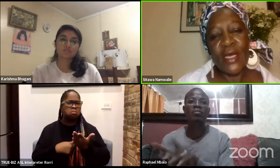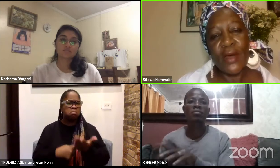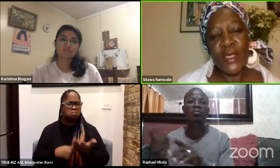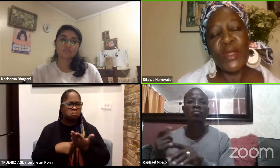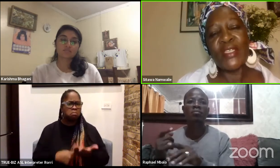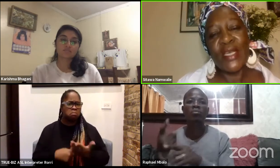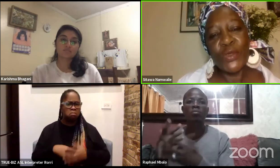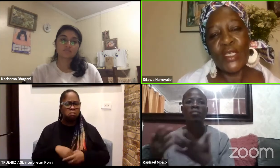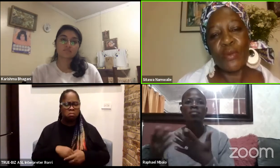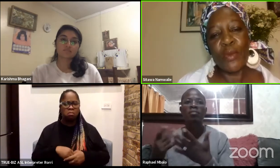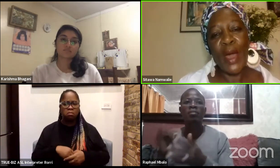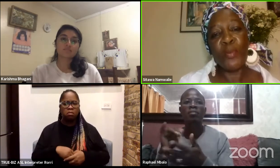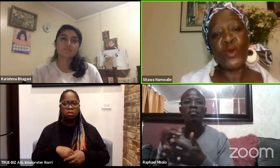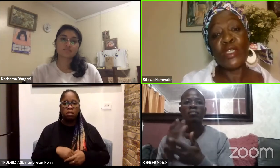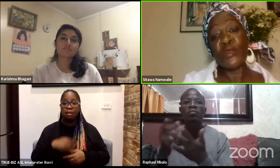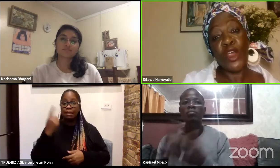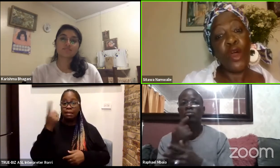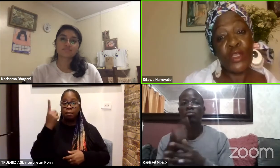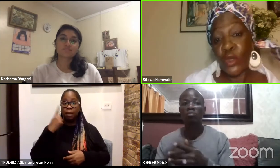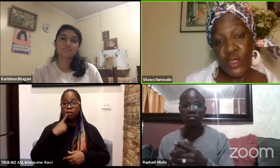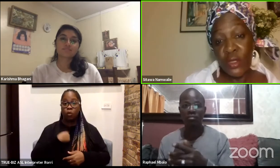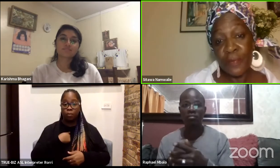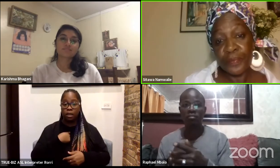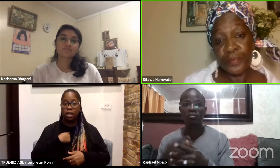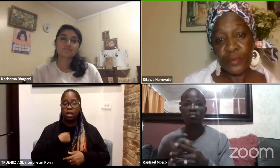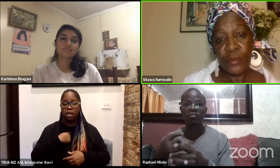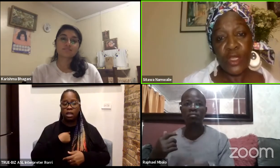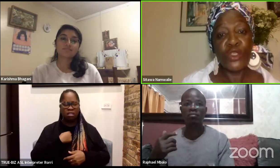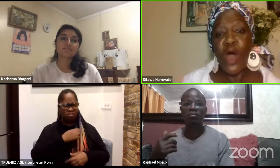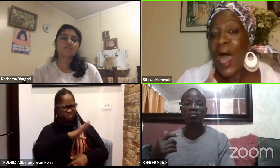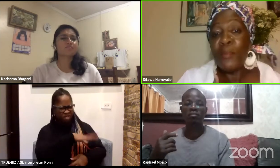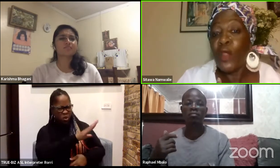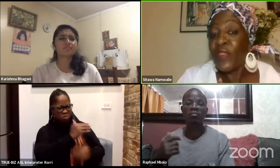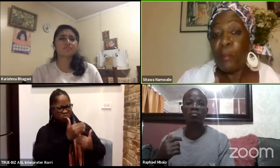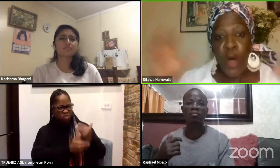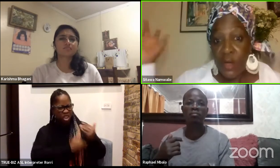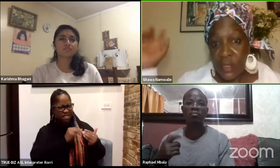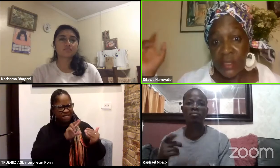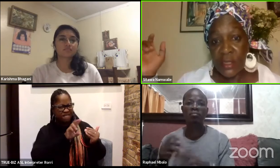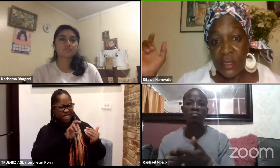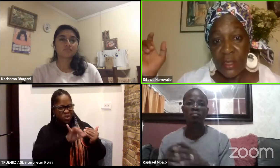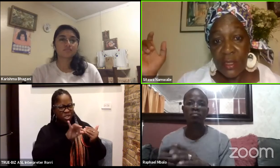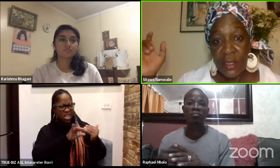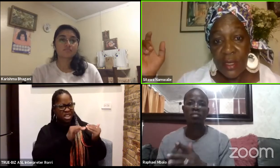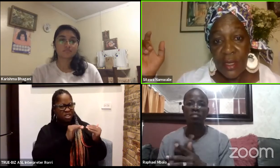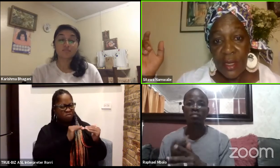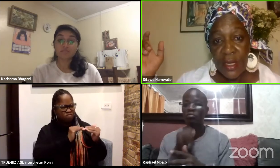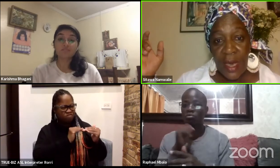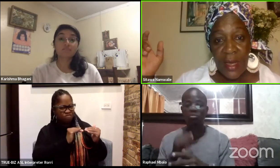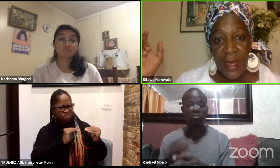that somebody said to me is but my process is very horizontal, so I'm not the boss, yeah?